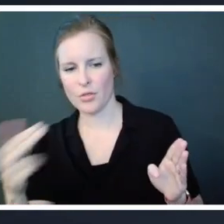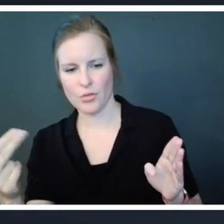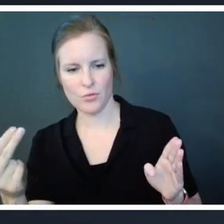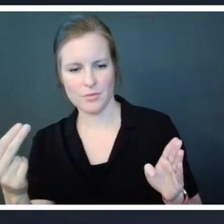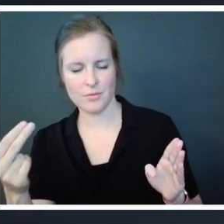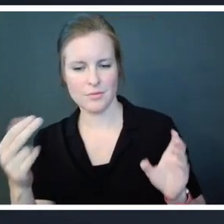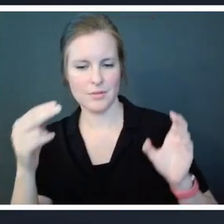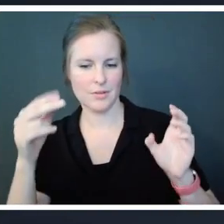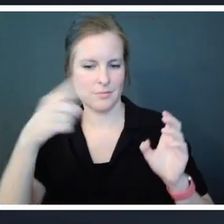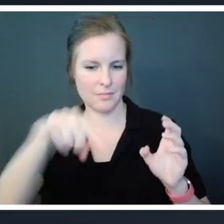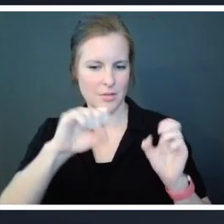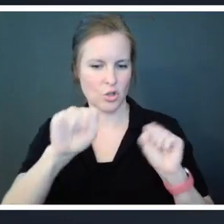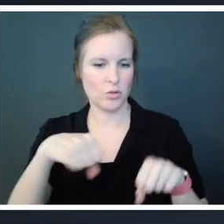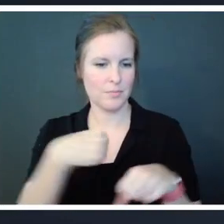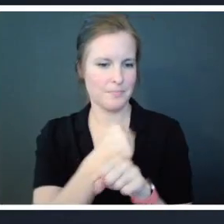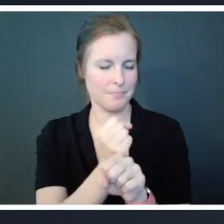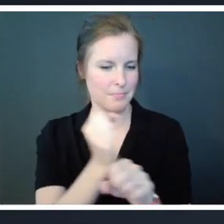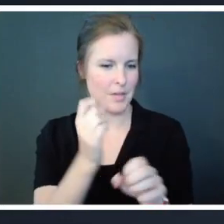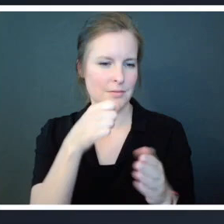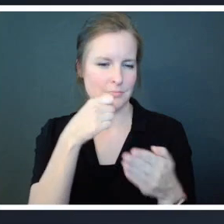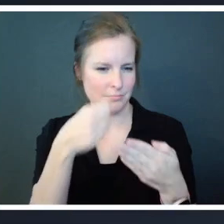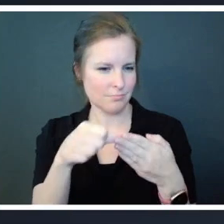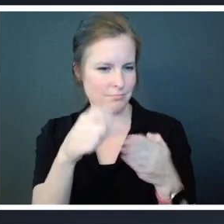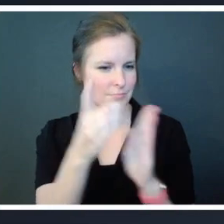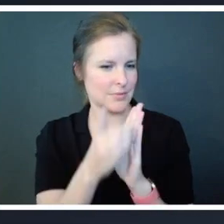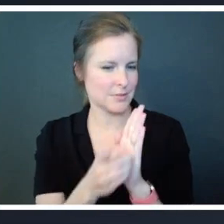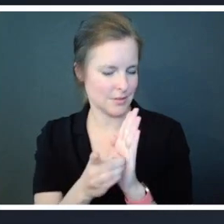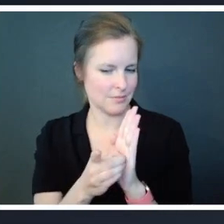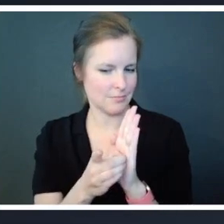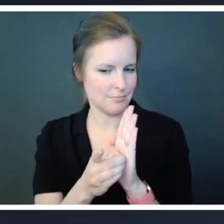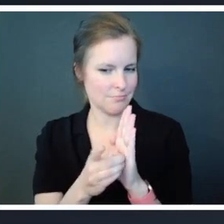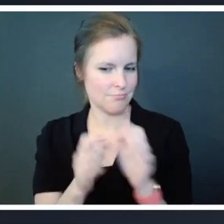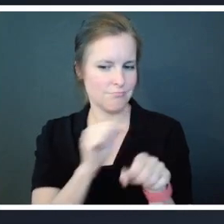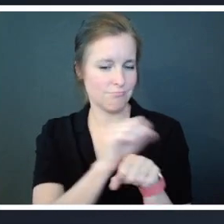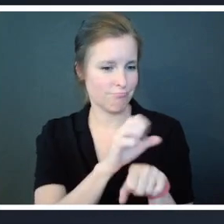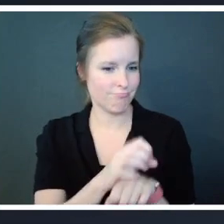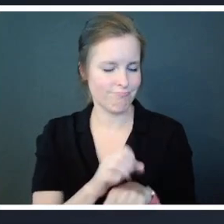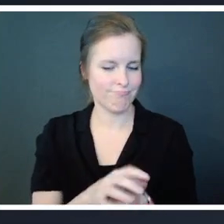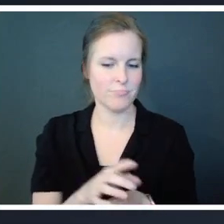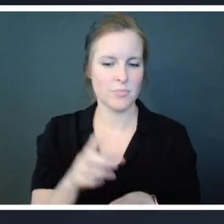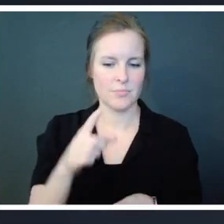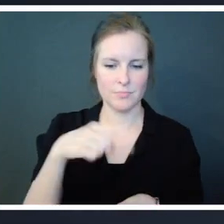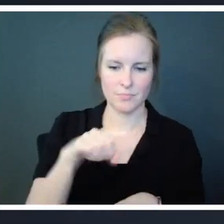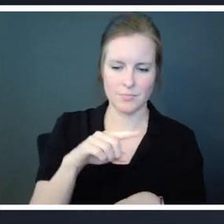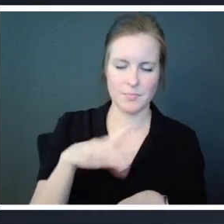were selected for more than 150,000 entries. And they depict a person planting a tree,